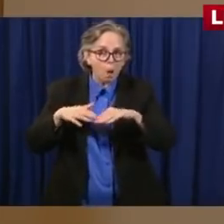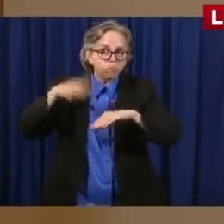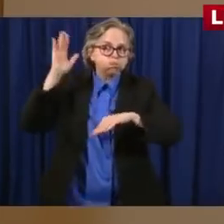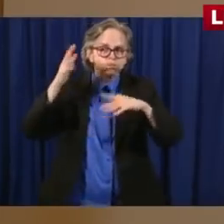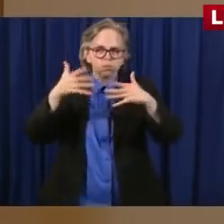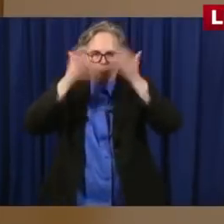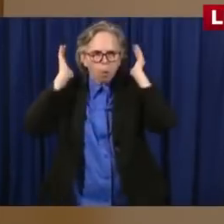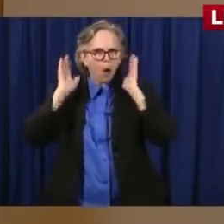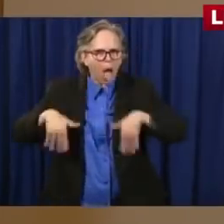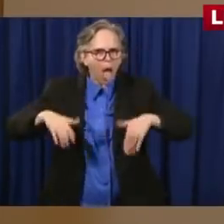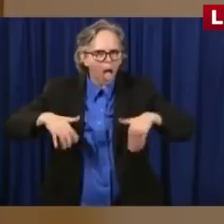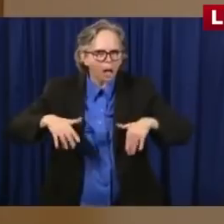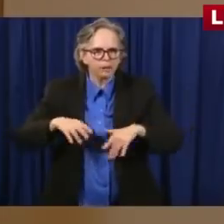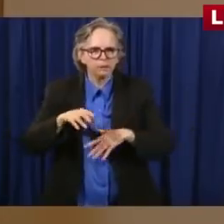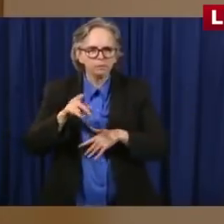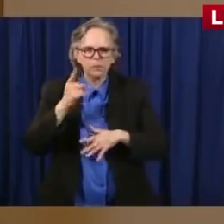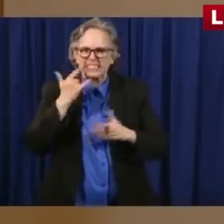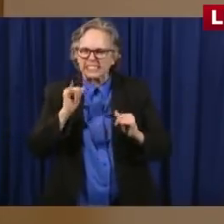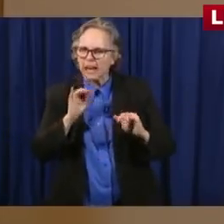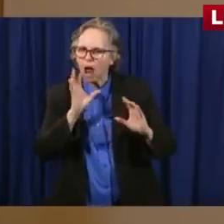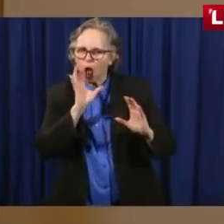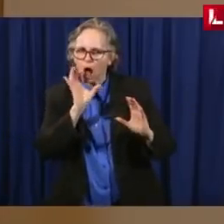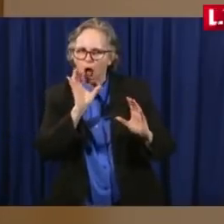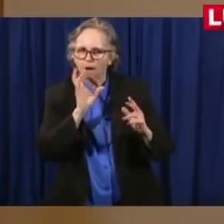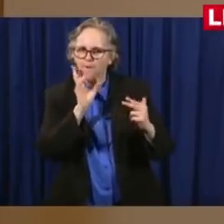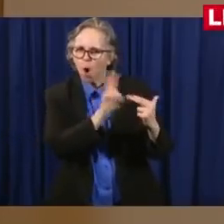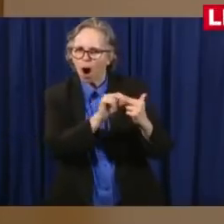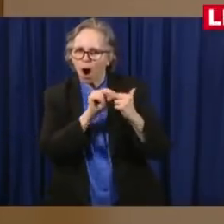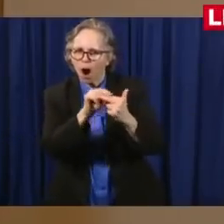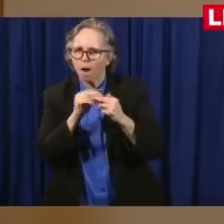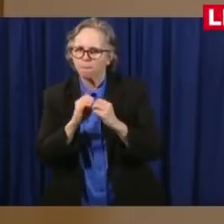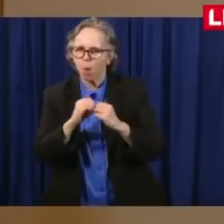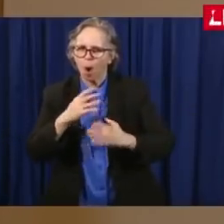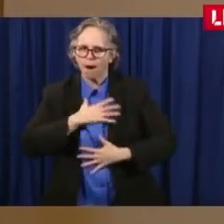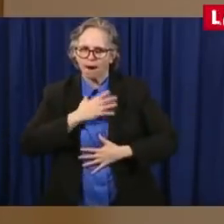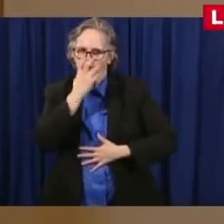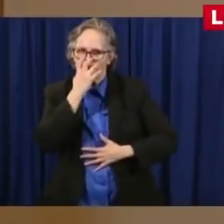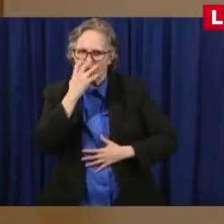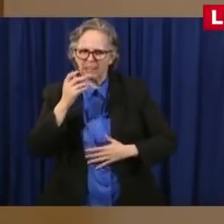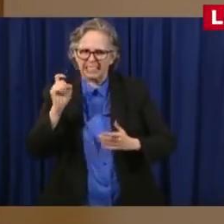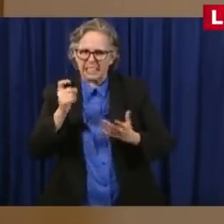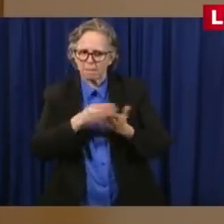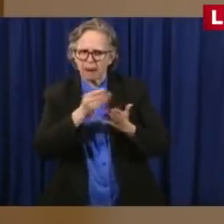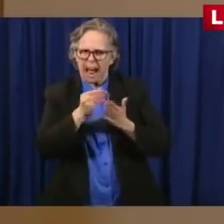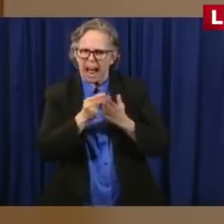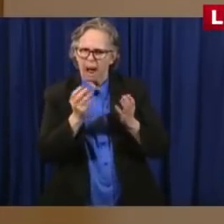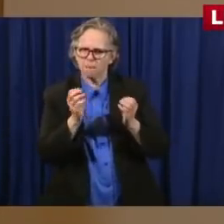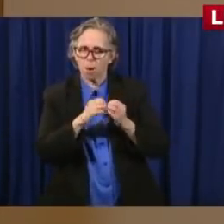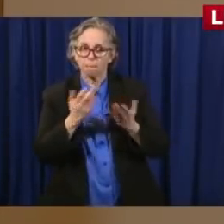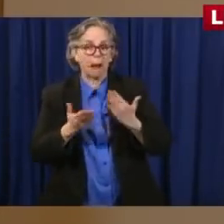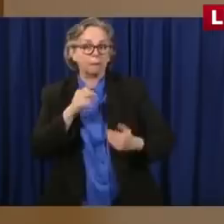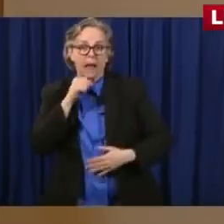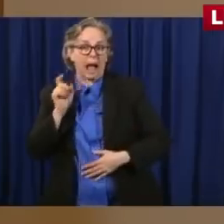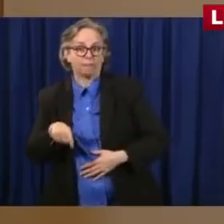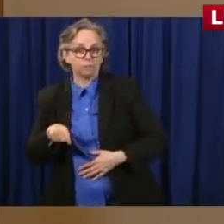OUR HOSPITALS HAVE THAT CAPACITY. WE HAVE NOT EXCEEDED THAT.